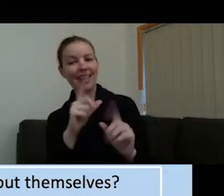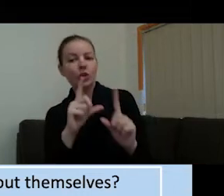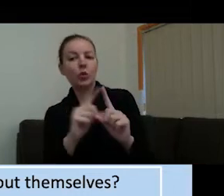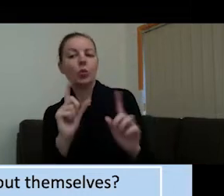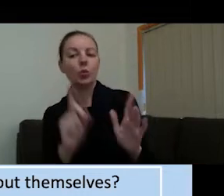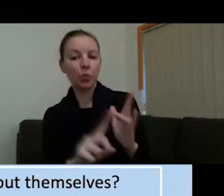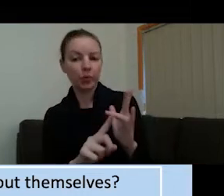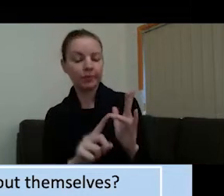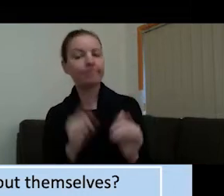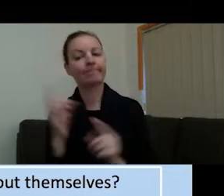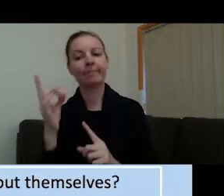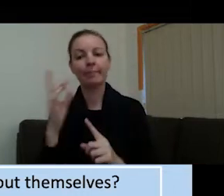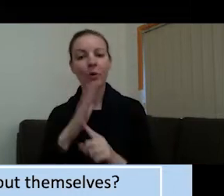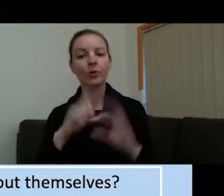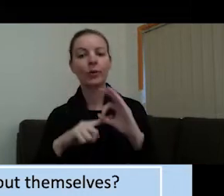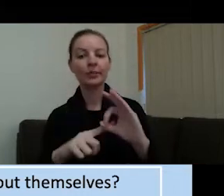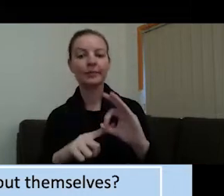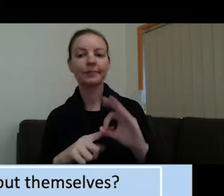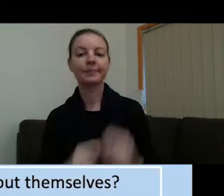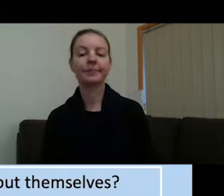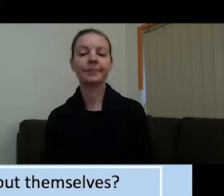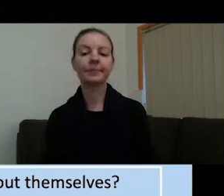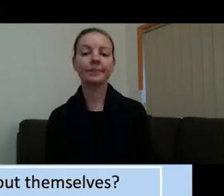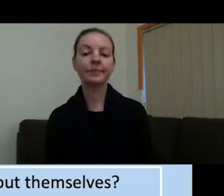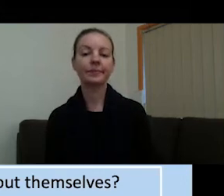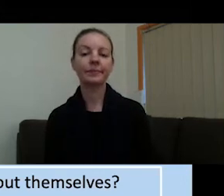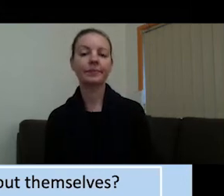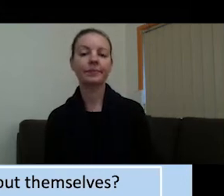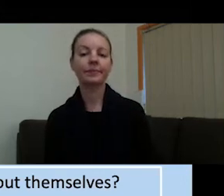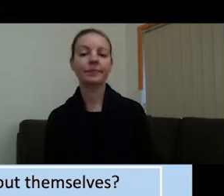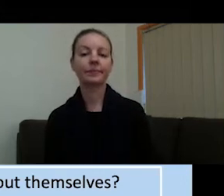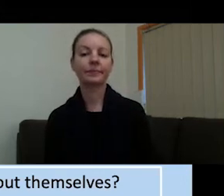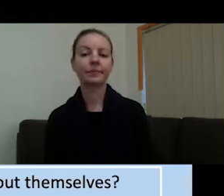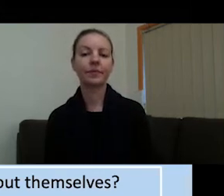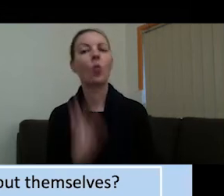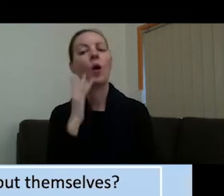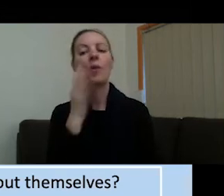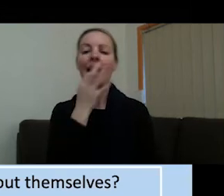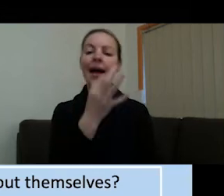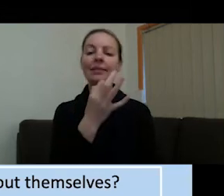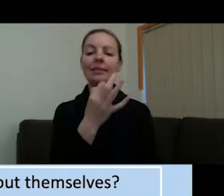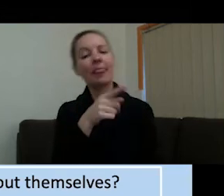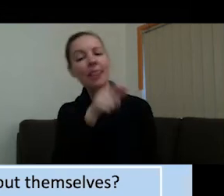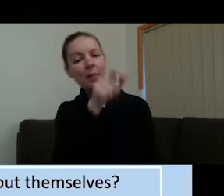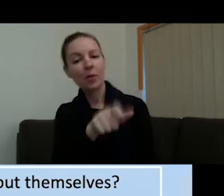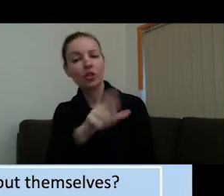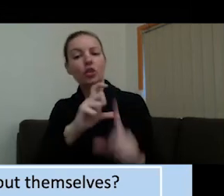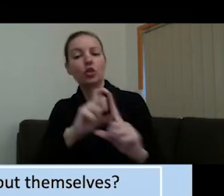I think that if we're thinking about what's - what does somebody do, it's about - like actions, right?